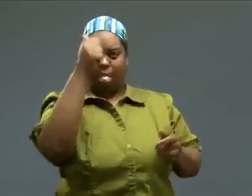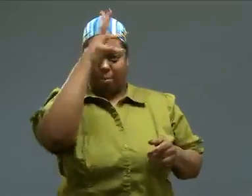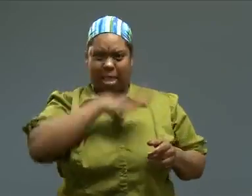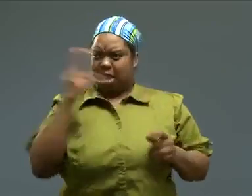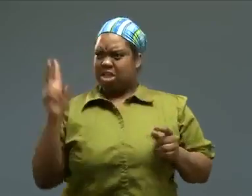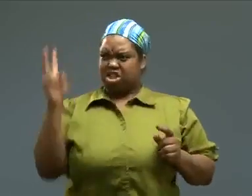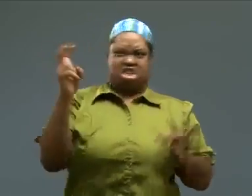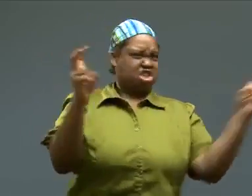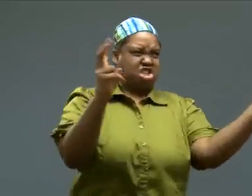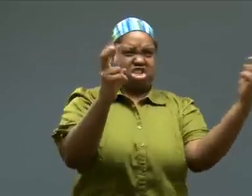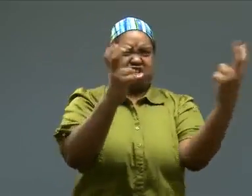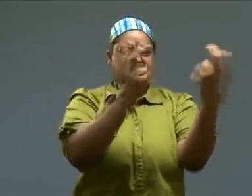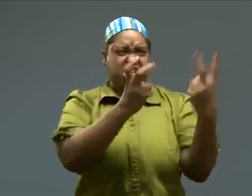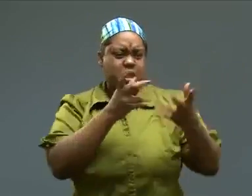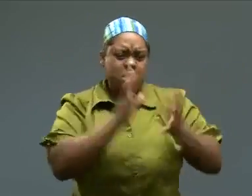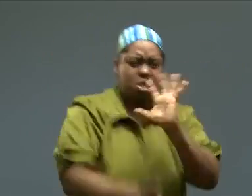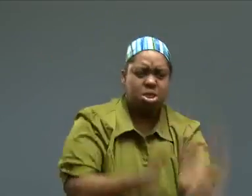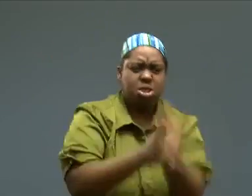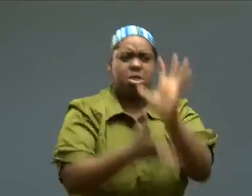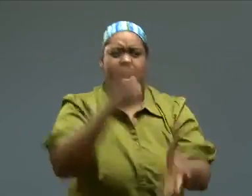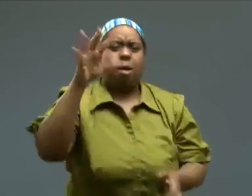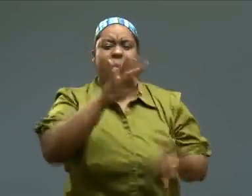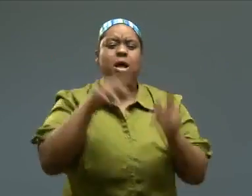Several men came up to try to stop me.